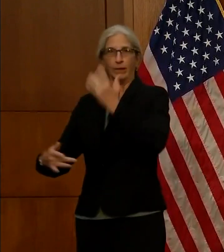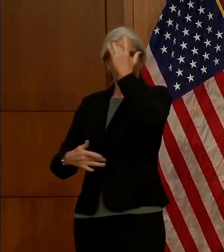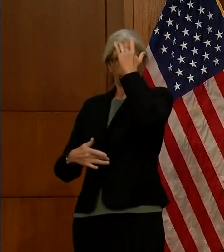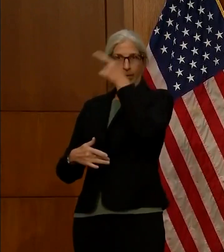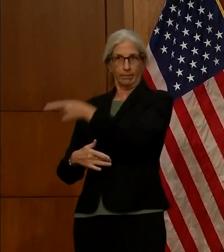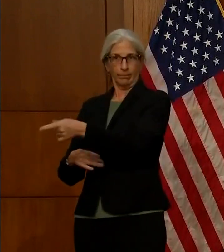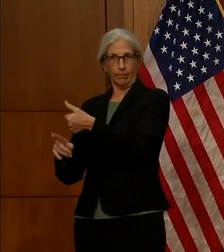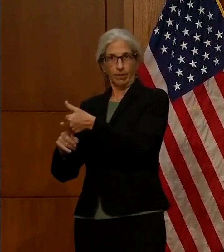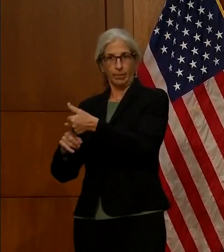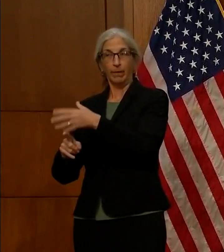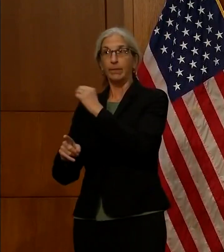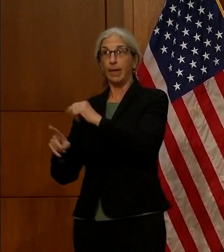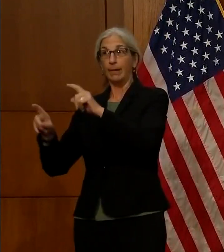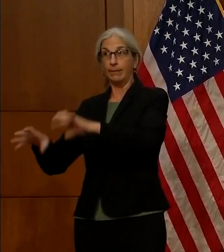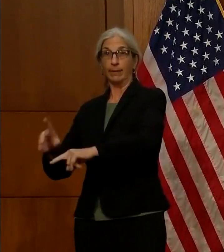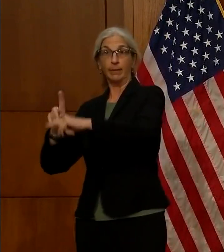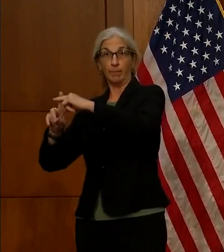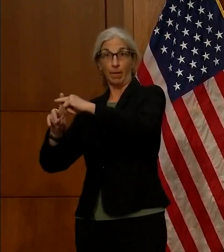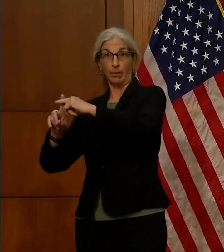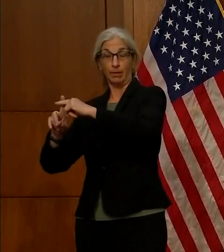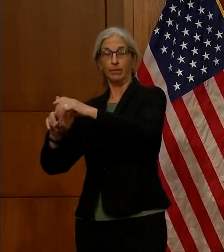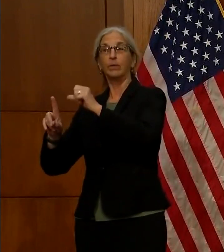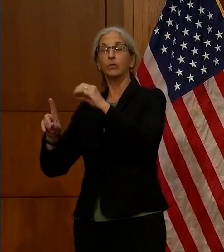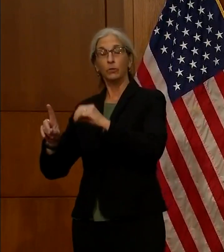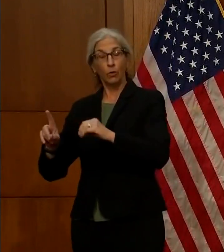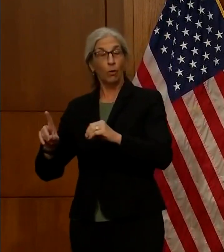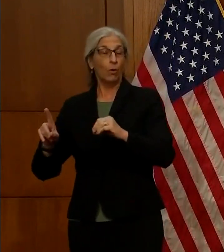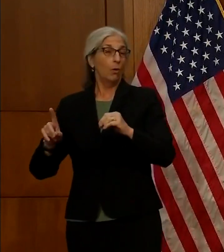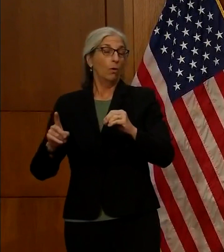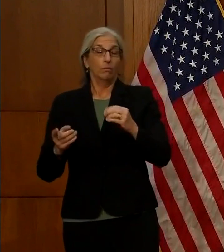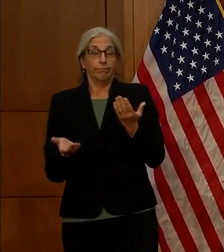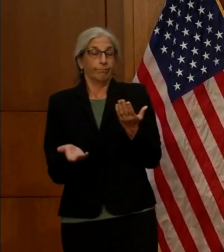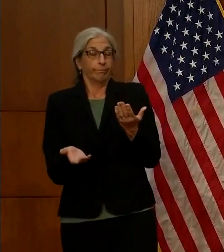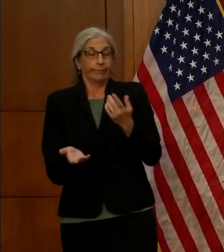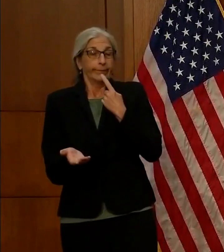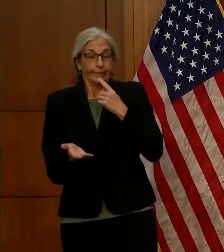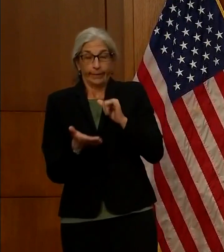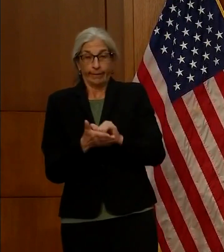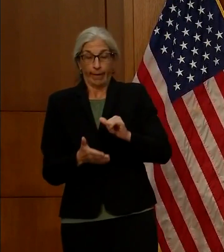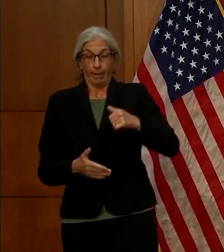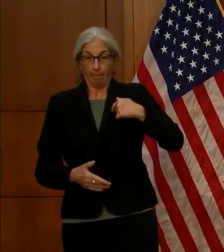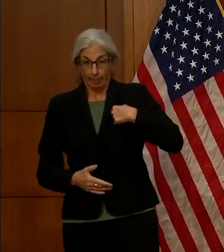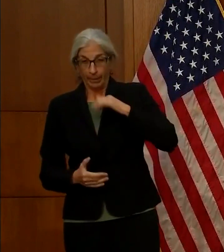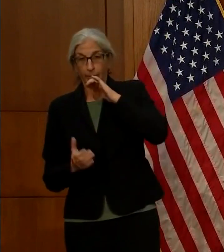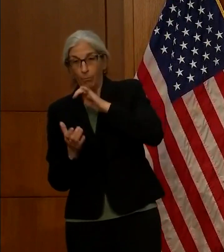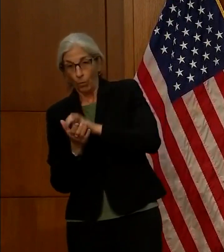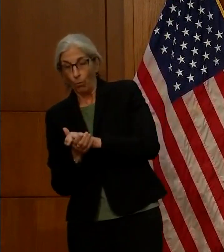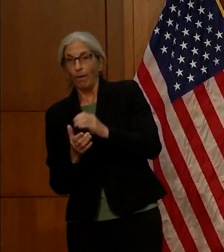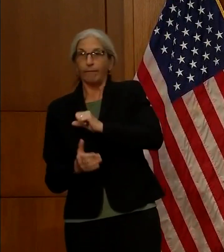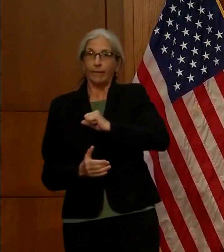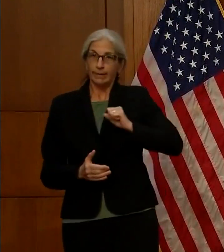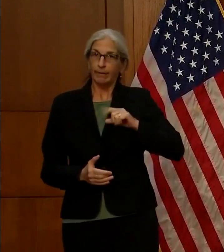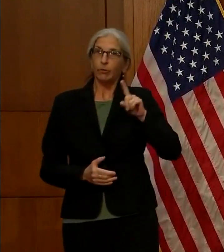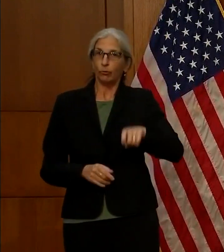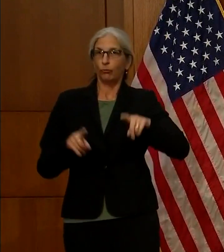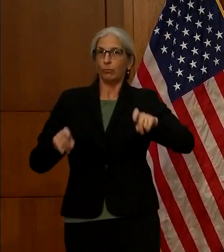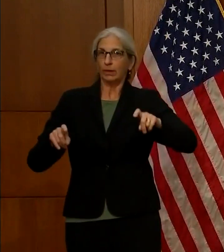VERY CLOSE CONTACT WITH HAD HAD SYMPTOMS AND HAD TESTED POSITIVE. AND IT WAS RECOMMENDED THAT THAT PAM AND I